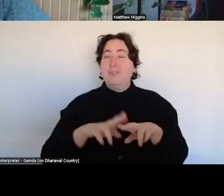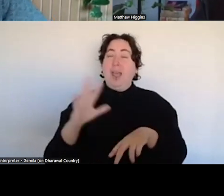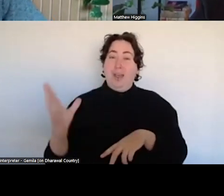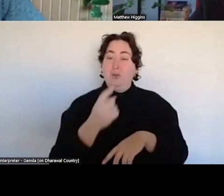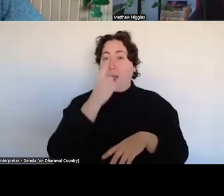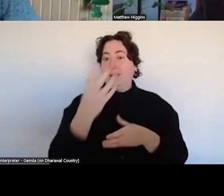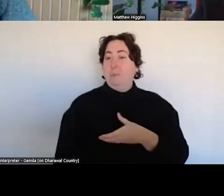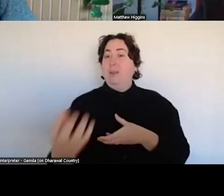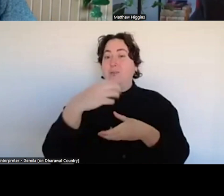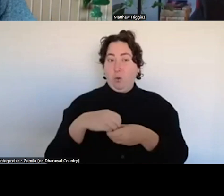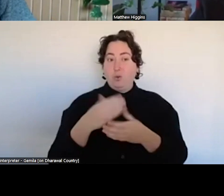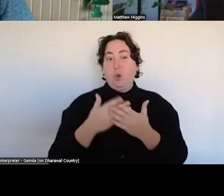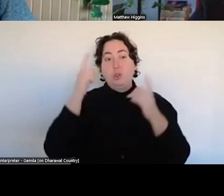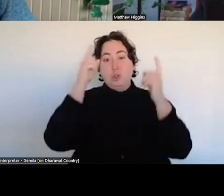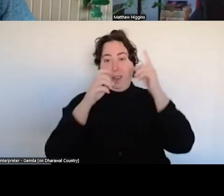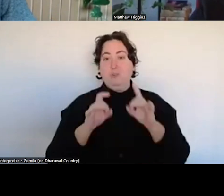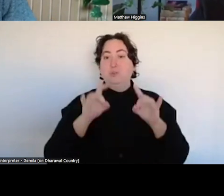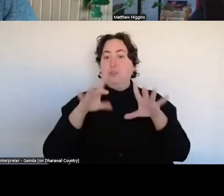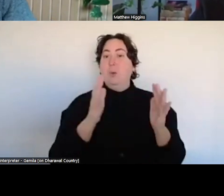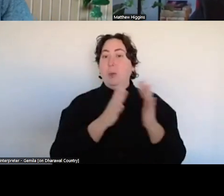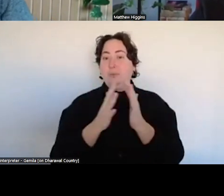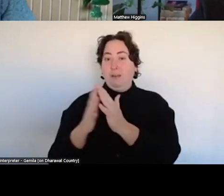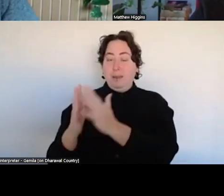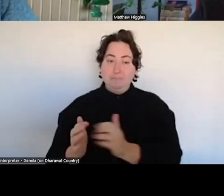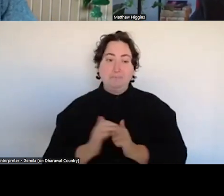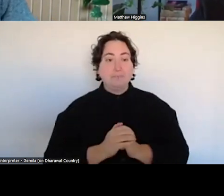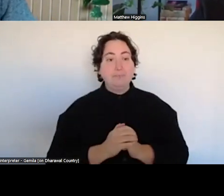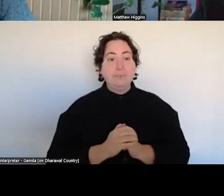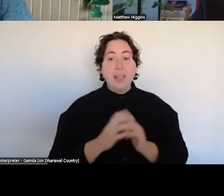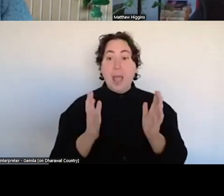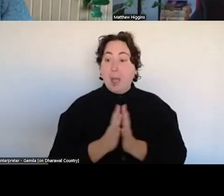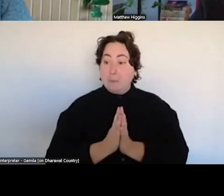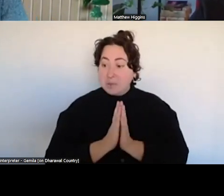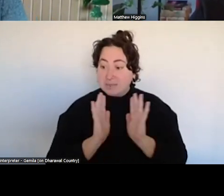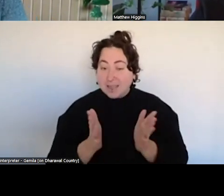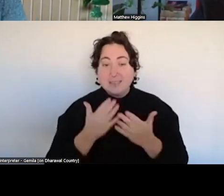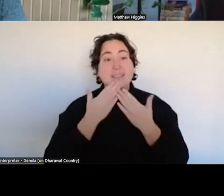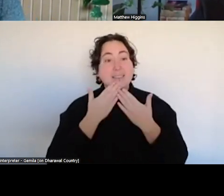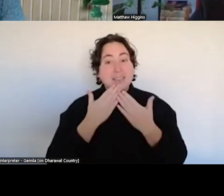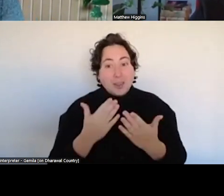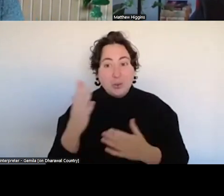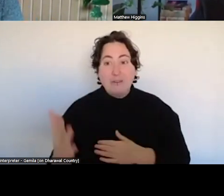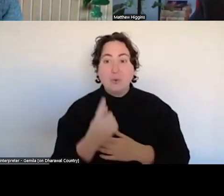on the Creative Australia website. Thank you. Thank you, everybody. And I hope